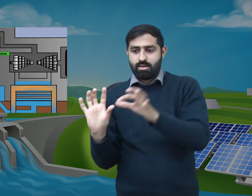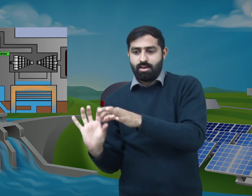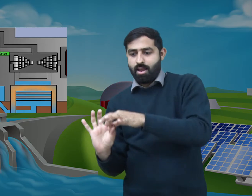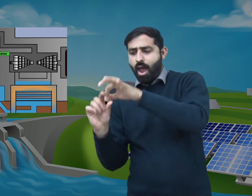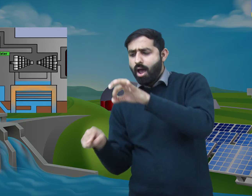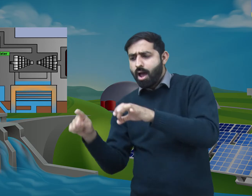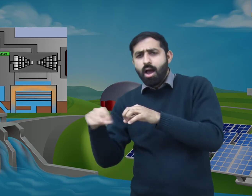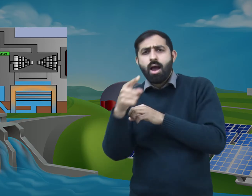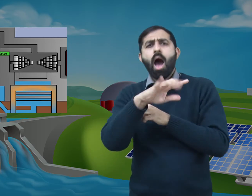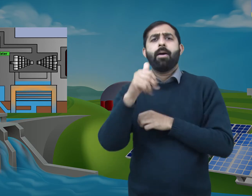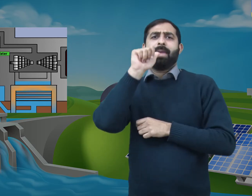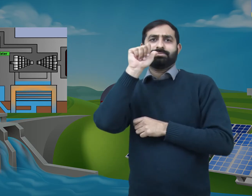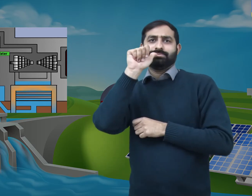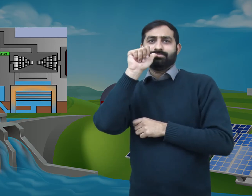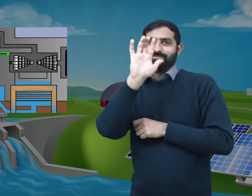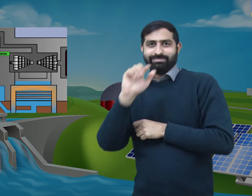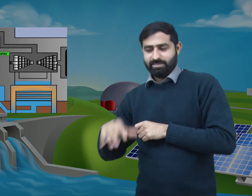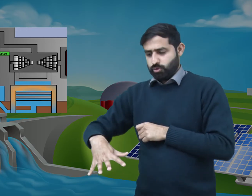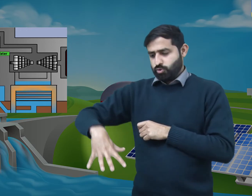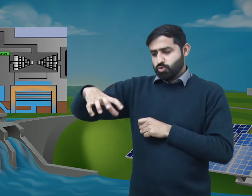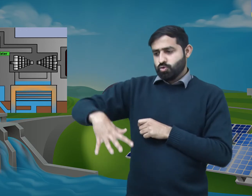This water flows through the tubes.